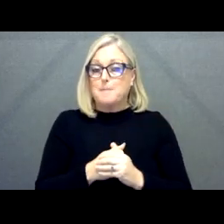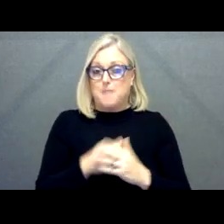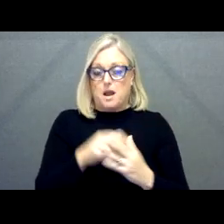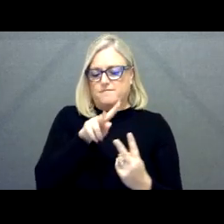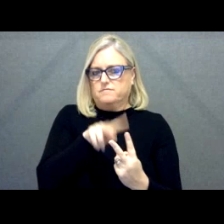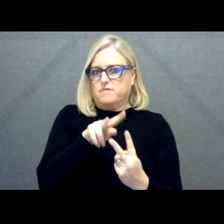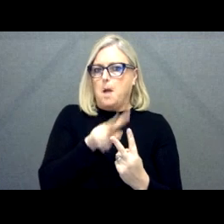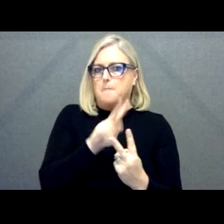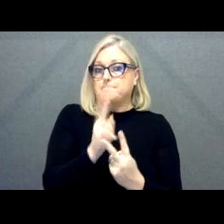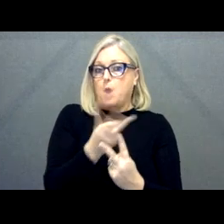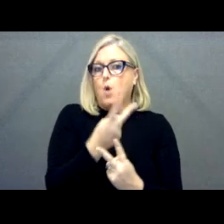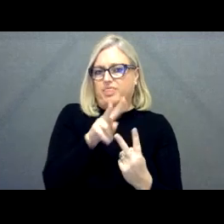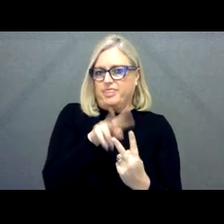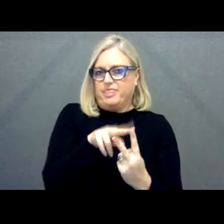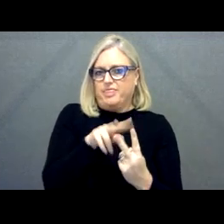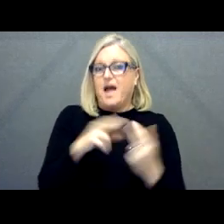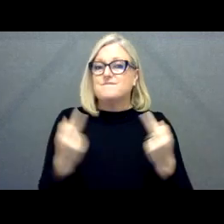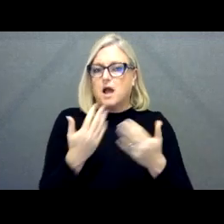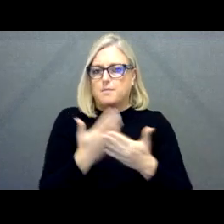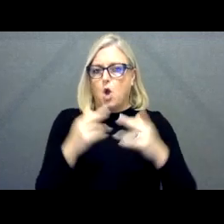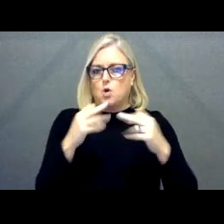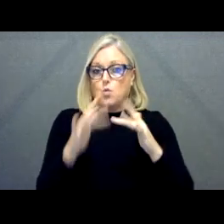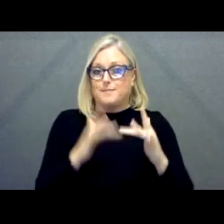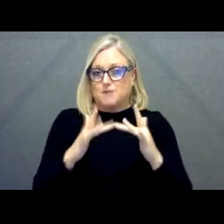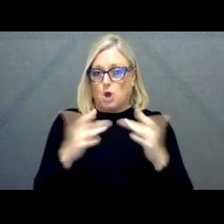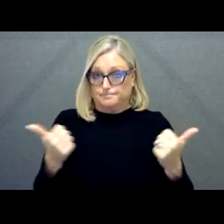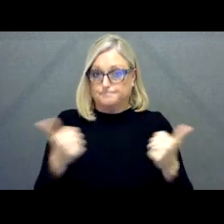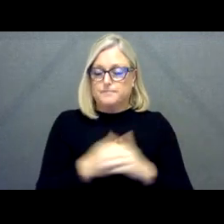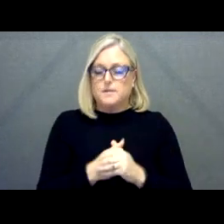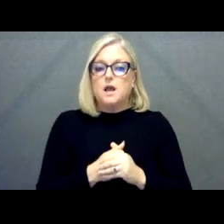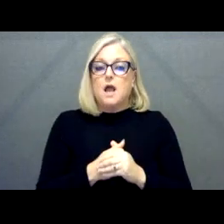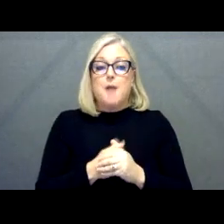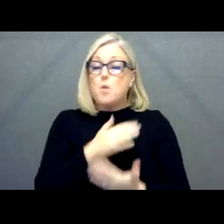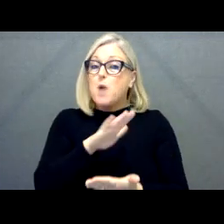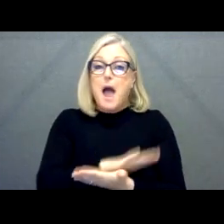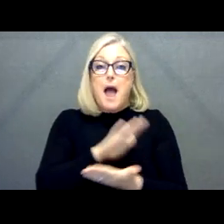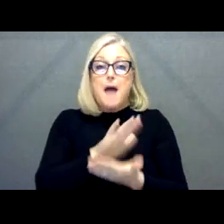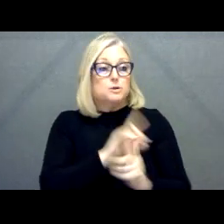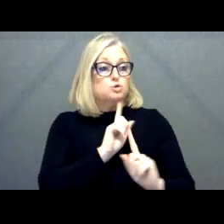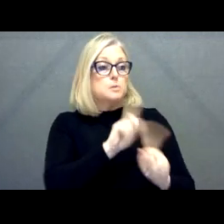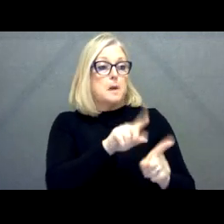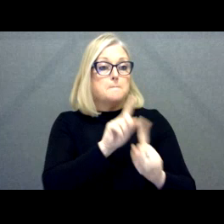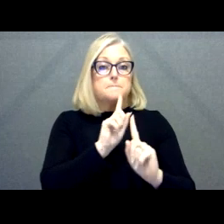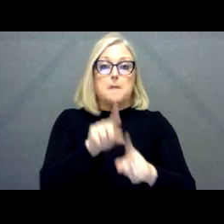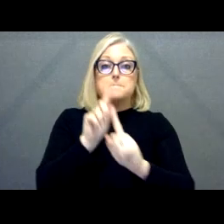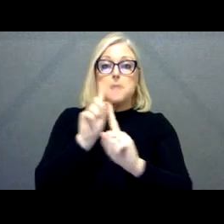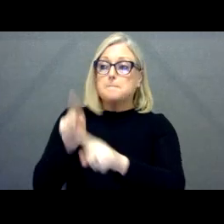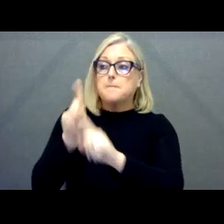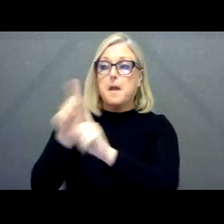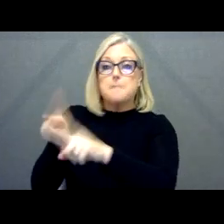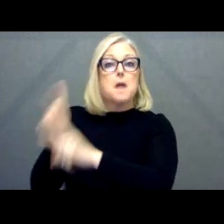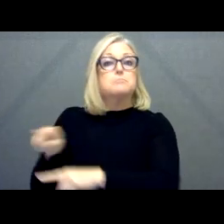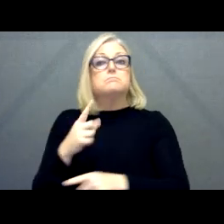Court's website we are more than happy to come and do presentations to any uh service providers